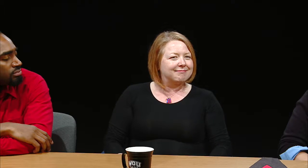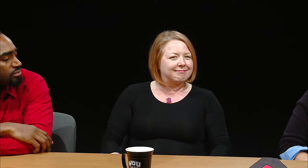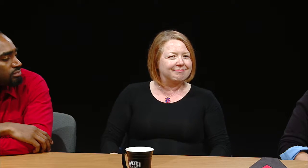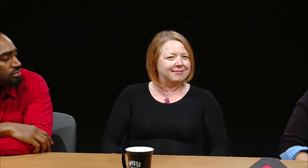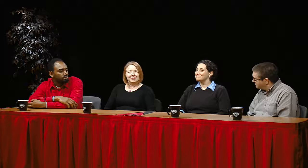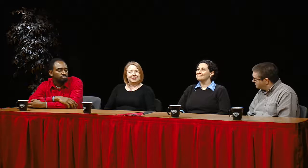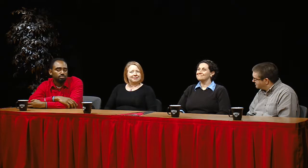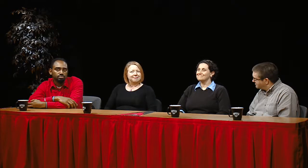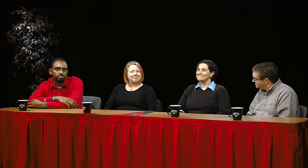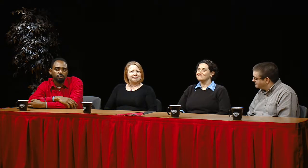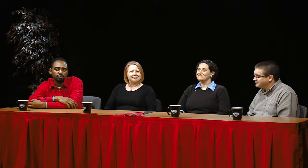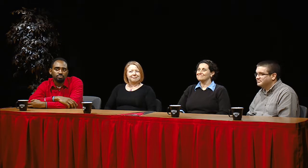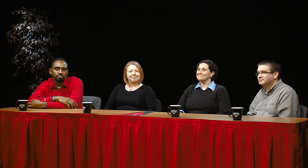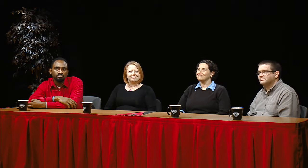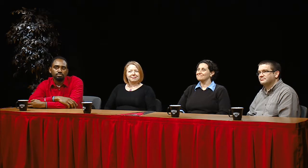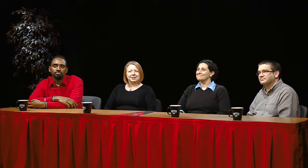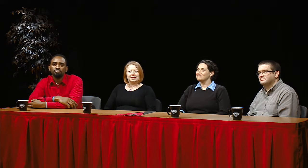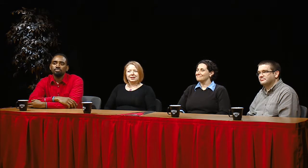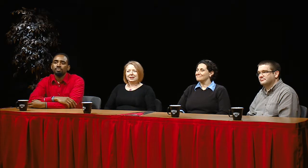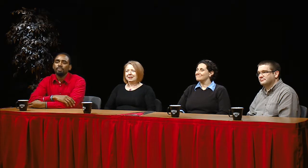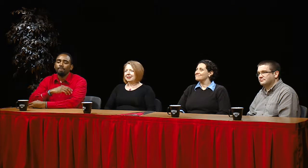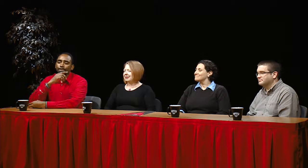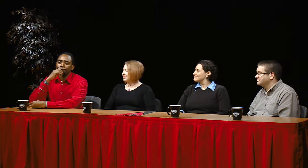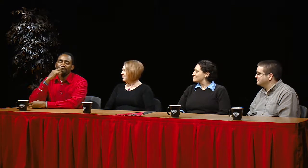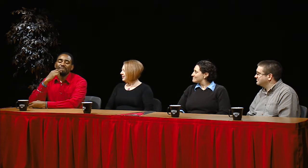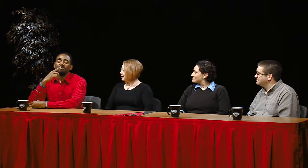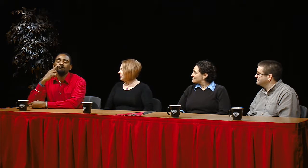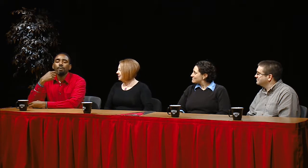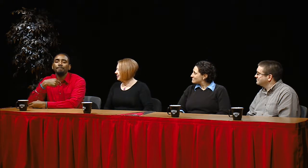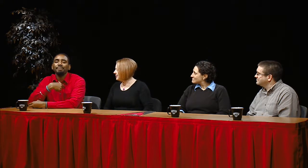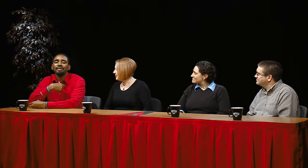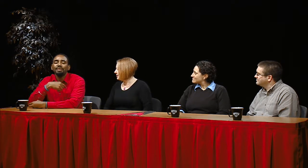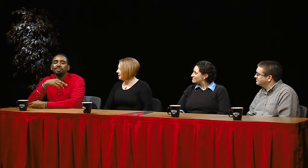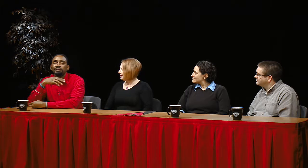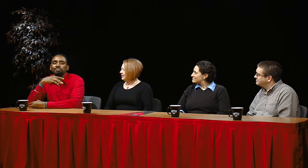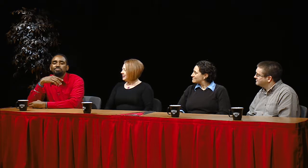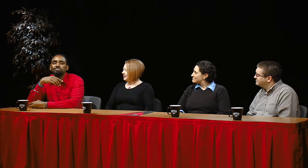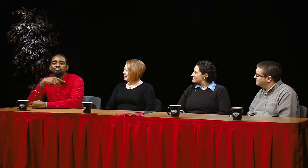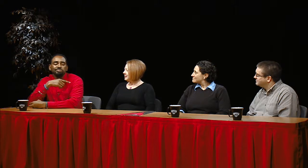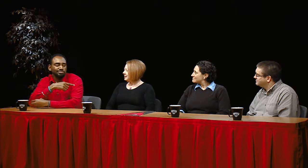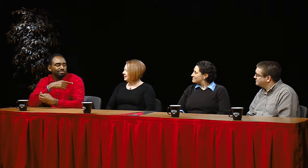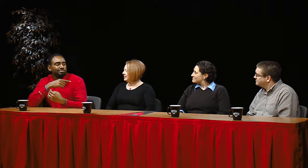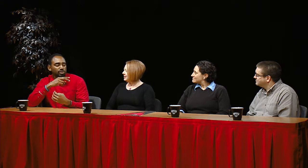I'll never forget having to work on that video. It was...intense. Yeah, I can imagine that would be a --